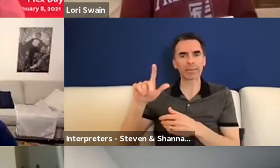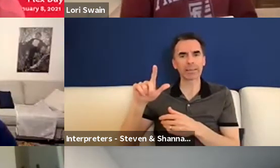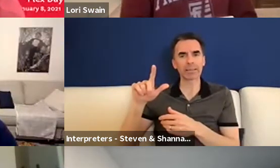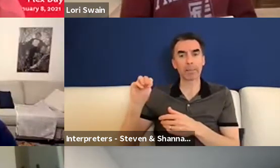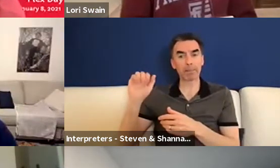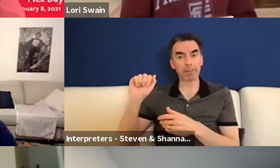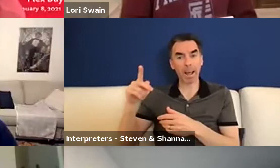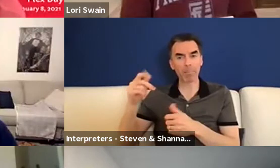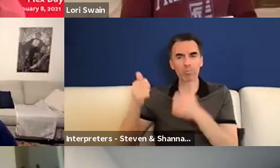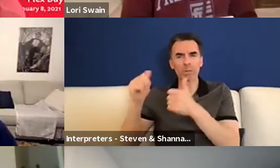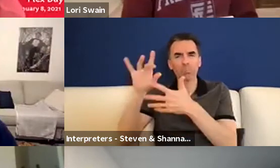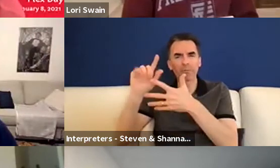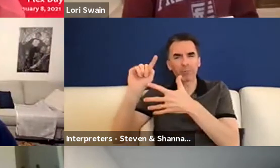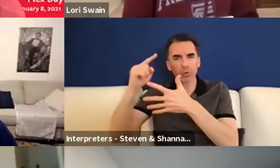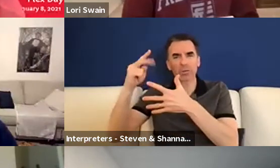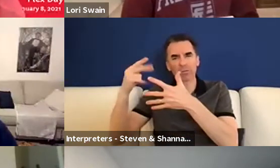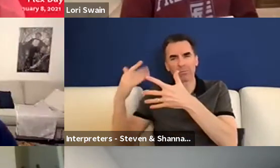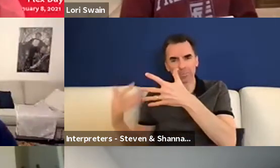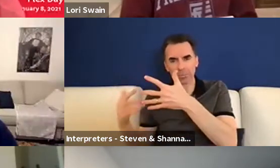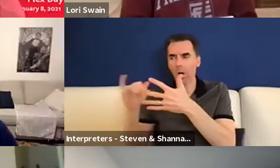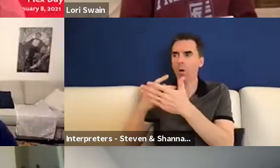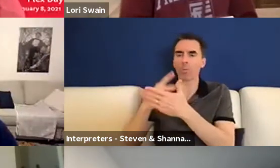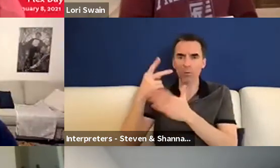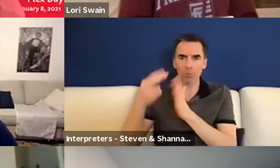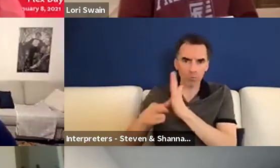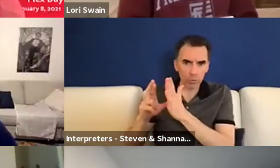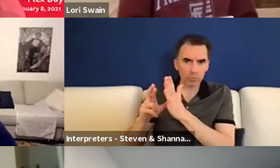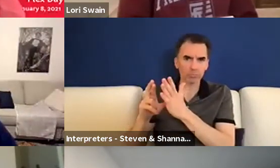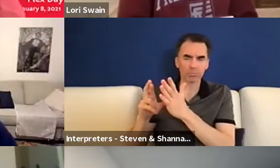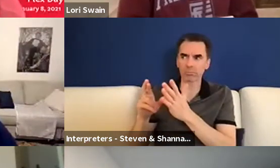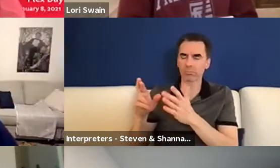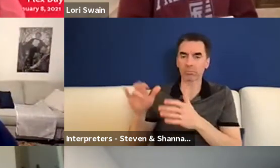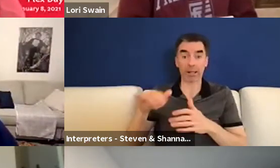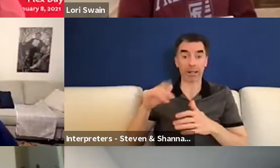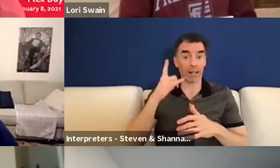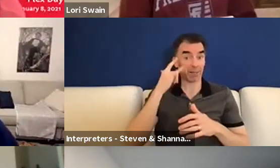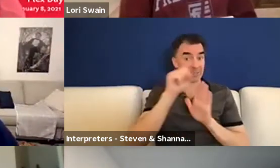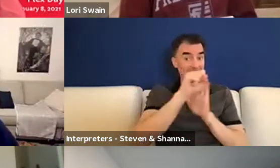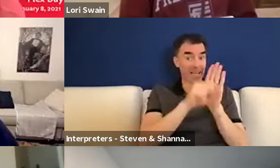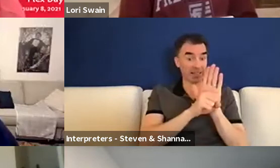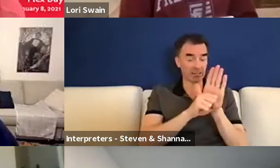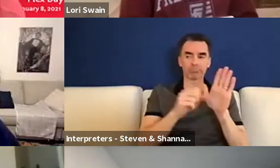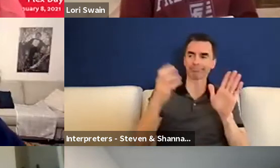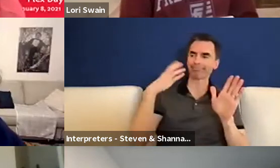looking at redoing their program review. So they were one of the state California pilot schools. And so they've been a good resource